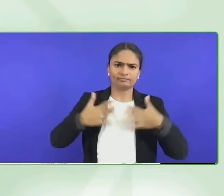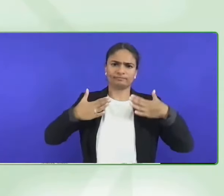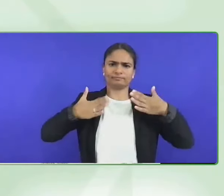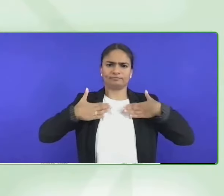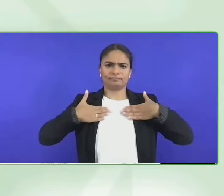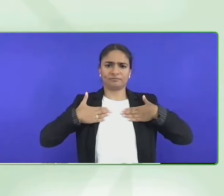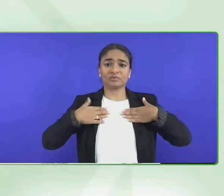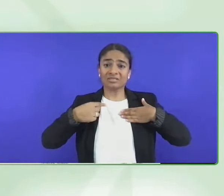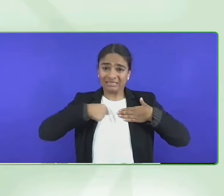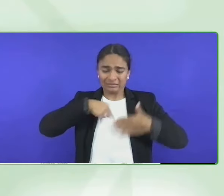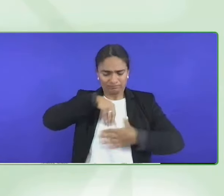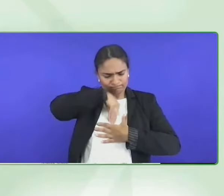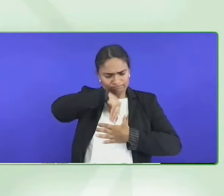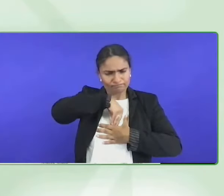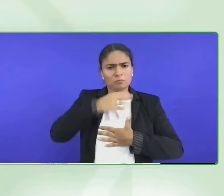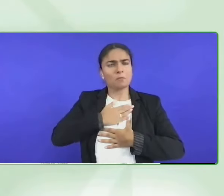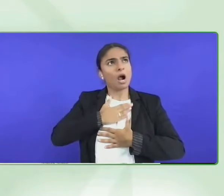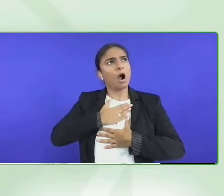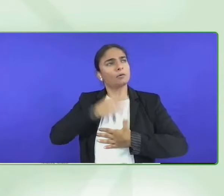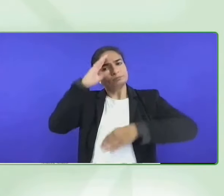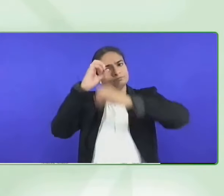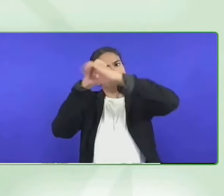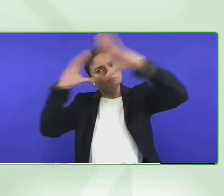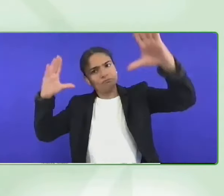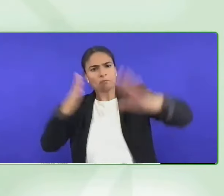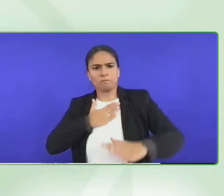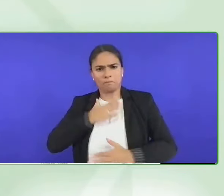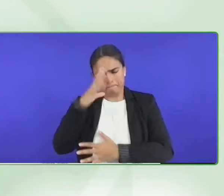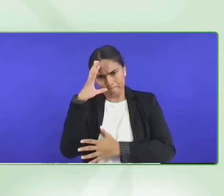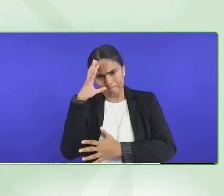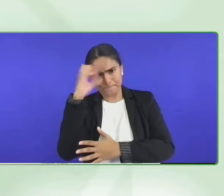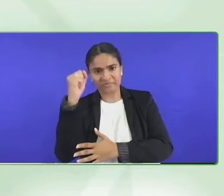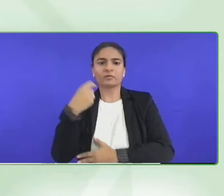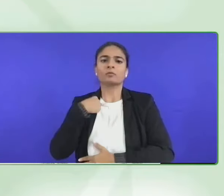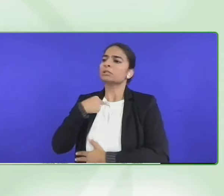place and you start finding your people.